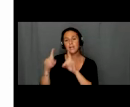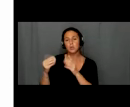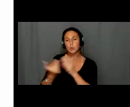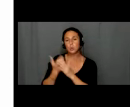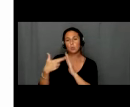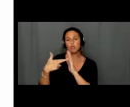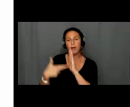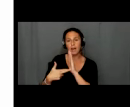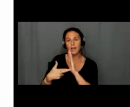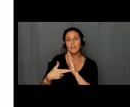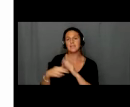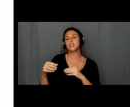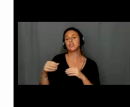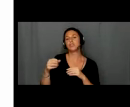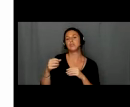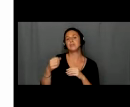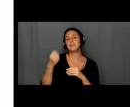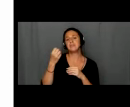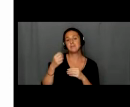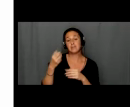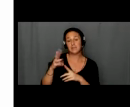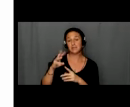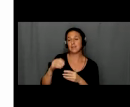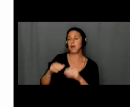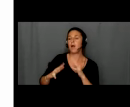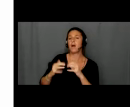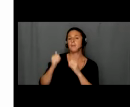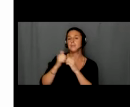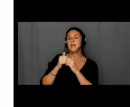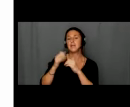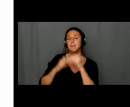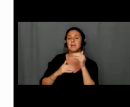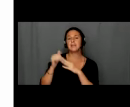16, updating the building energy efficiency standards